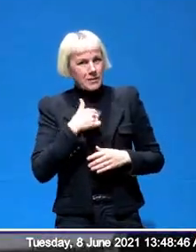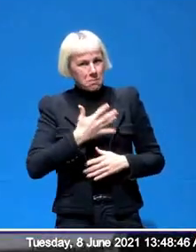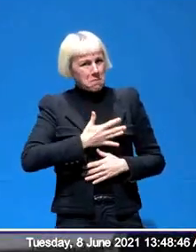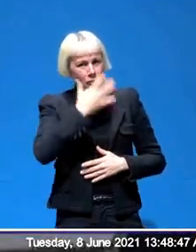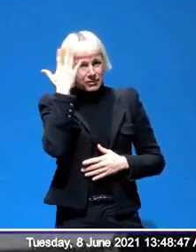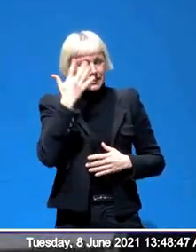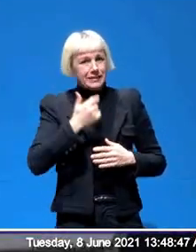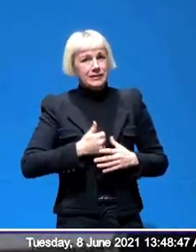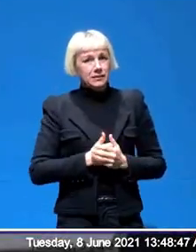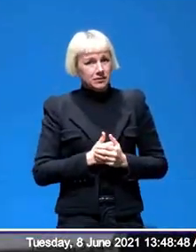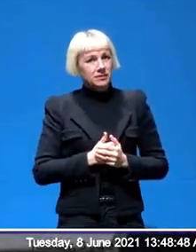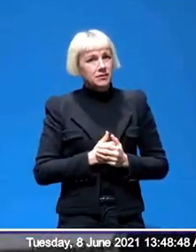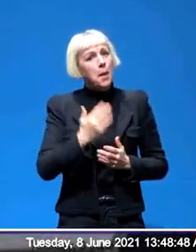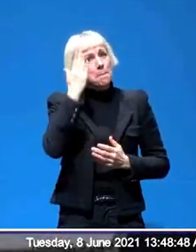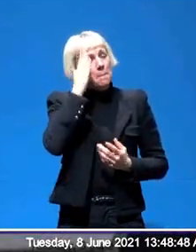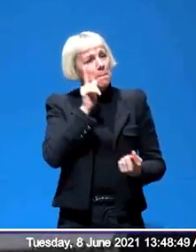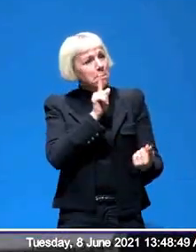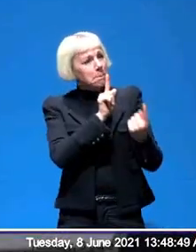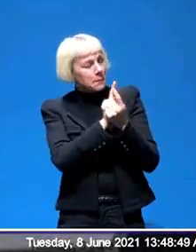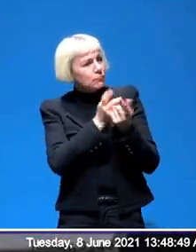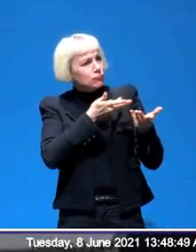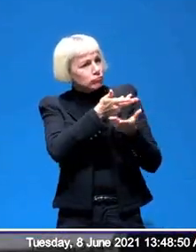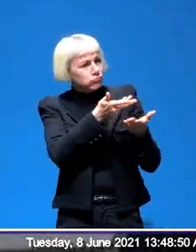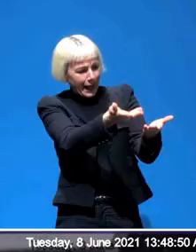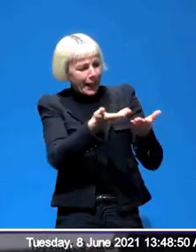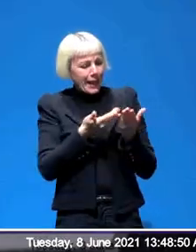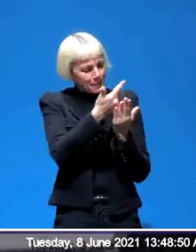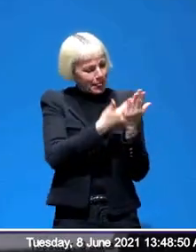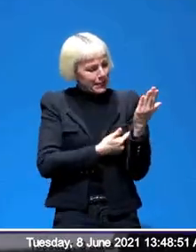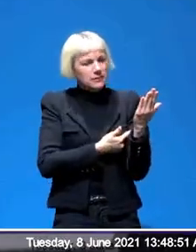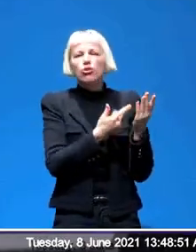Karen had met with me and provided a list which was emailed to me.